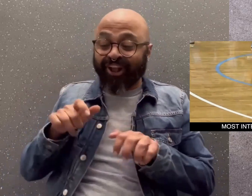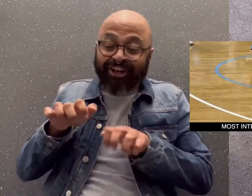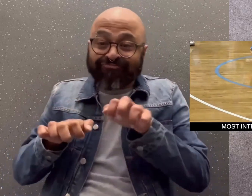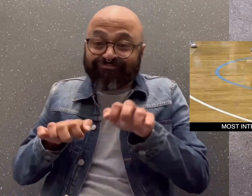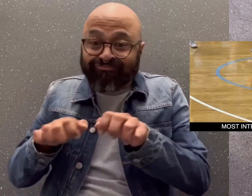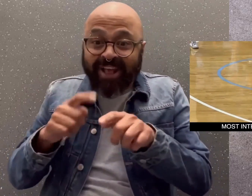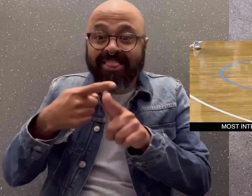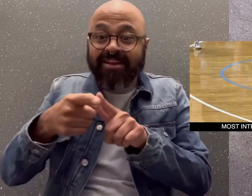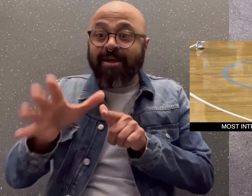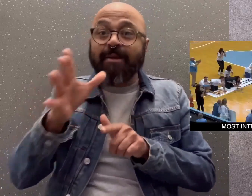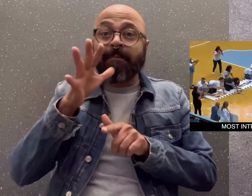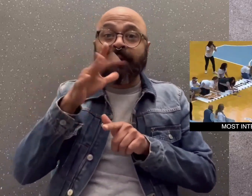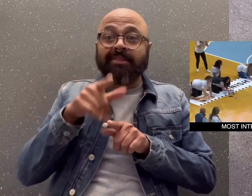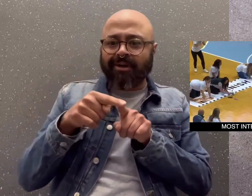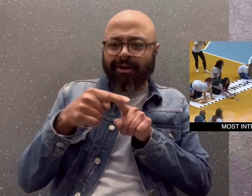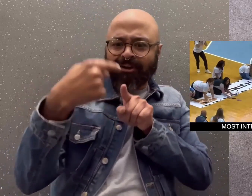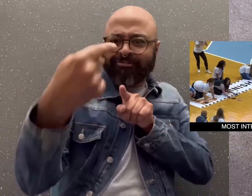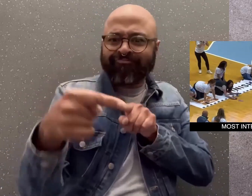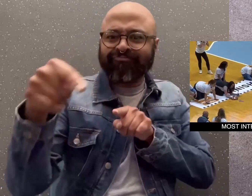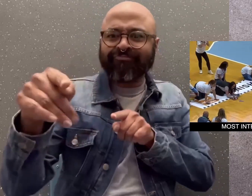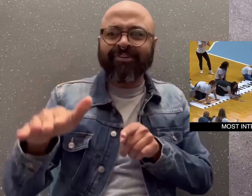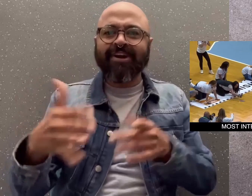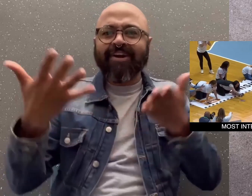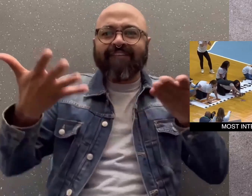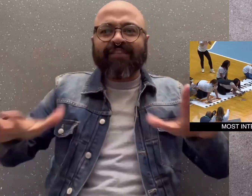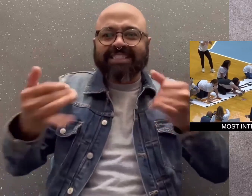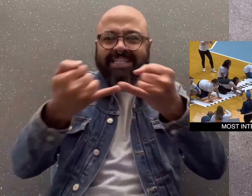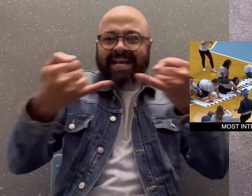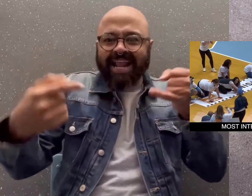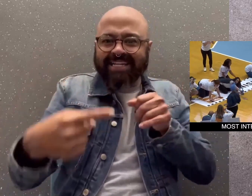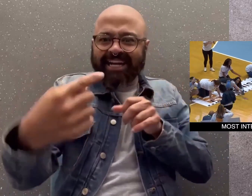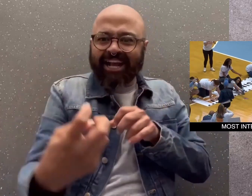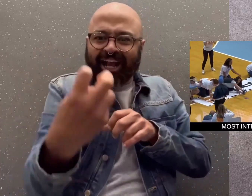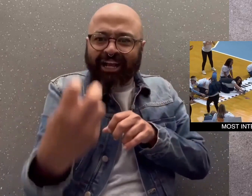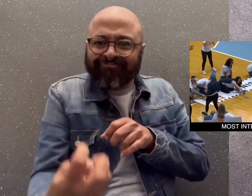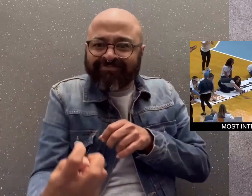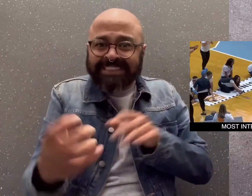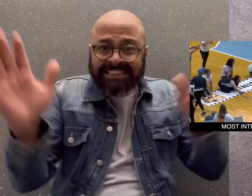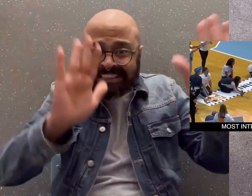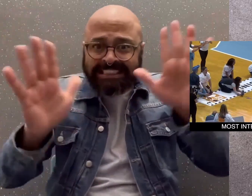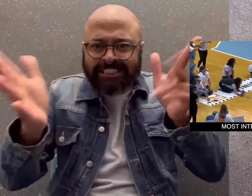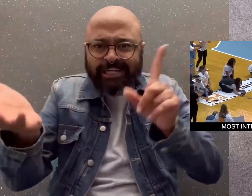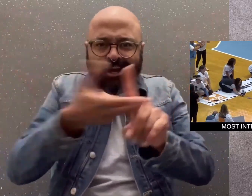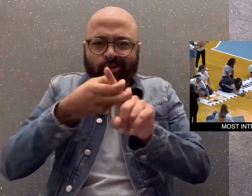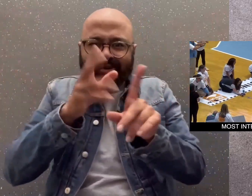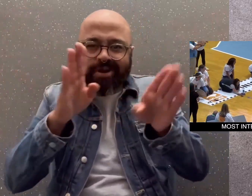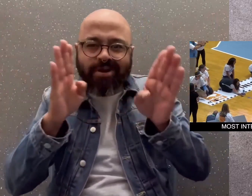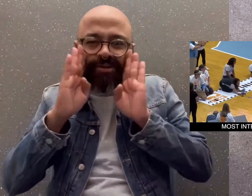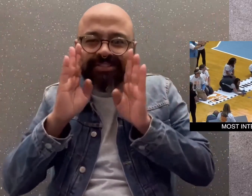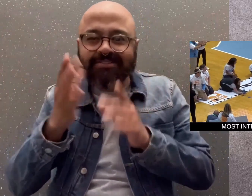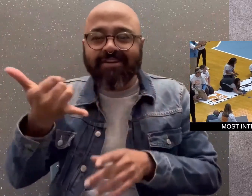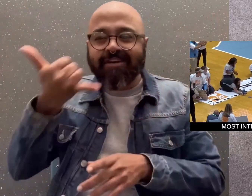Then her mother lured her across the finish line by waving her cell phone.